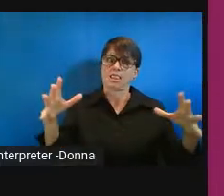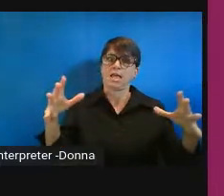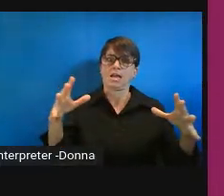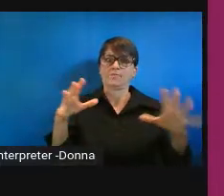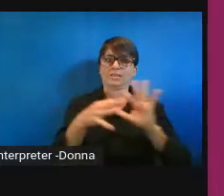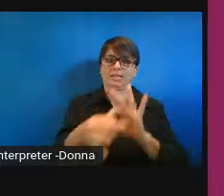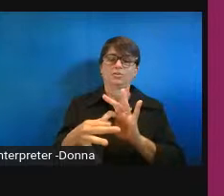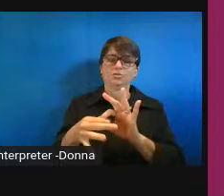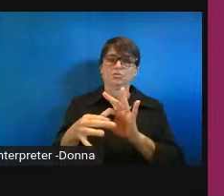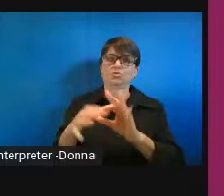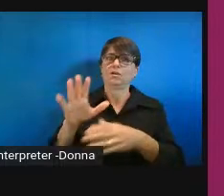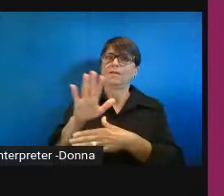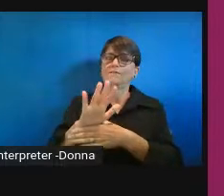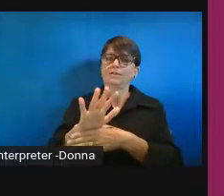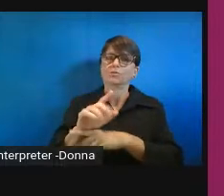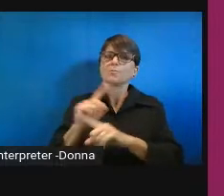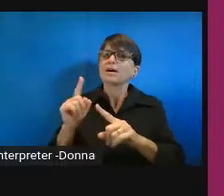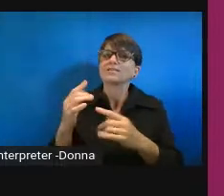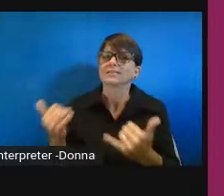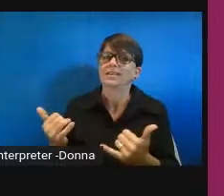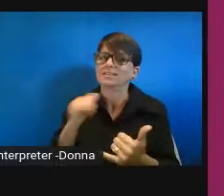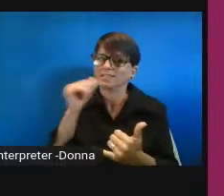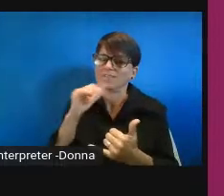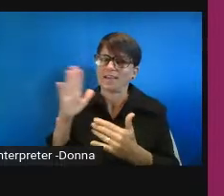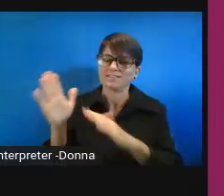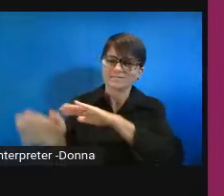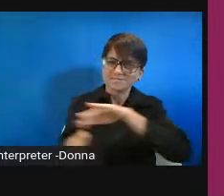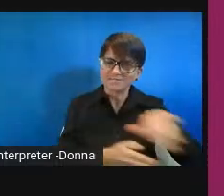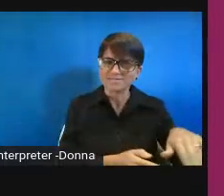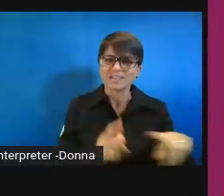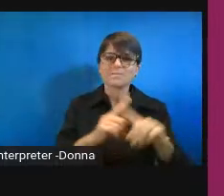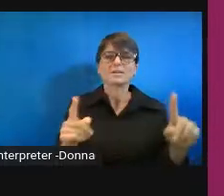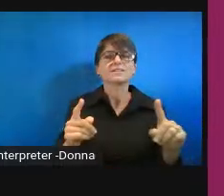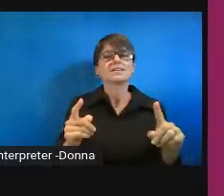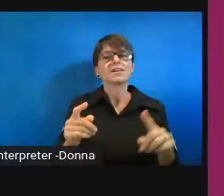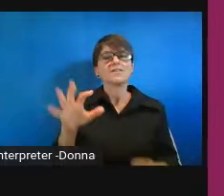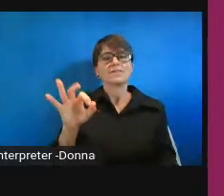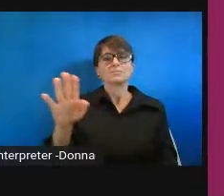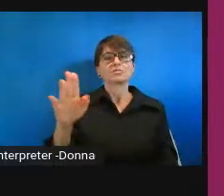With videos, especially short form videos, I could do a whole talk .